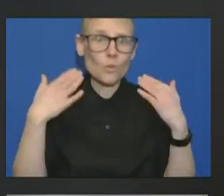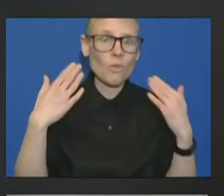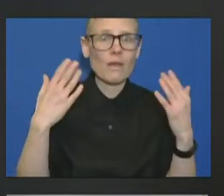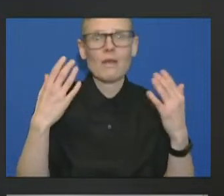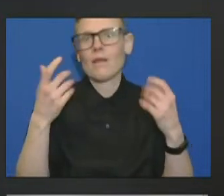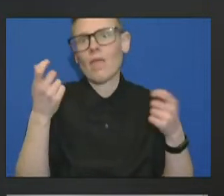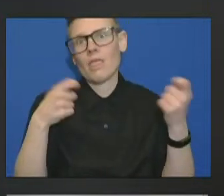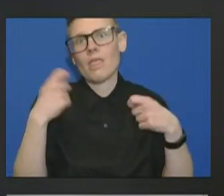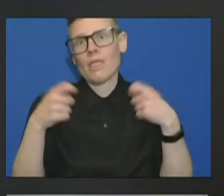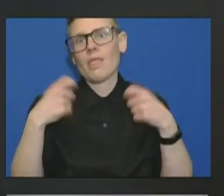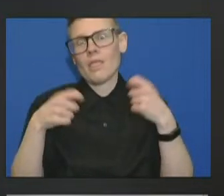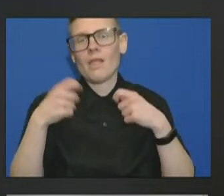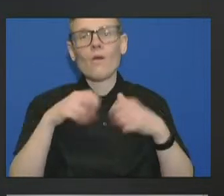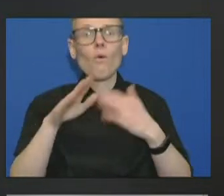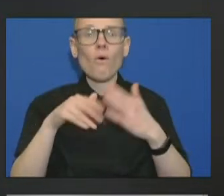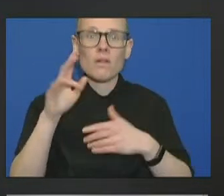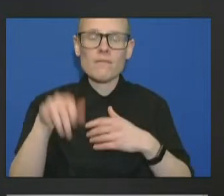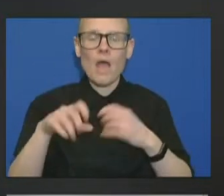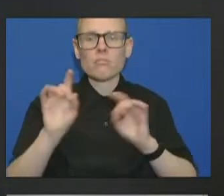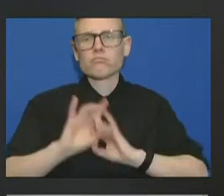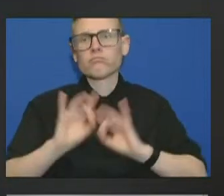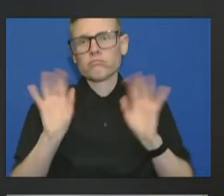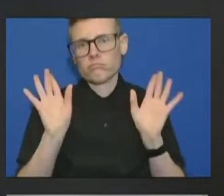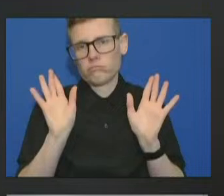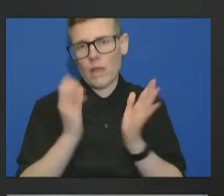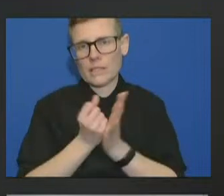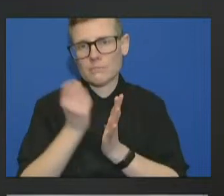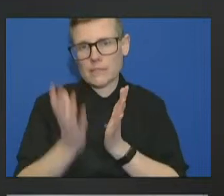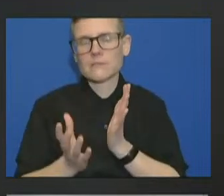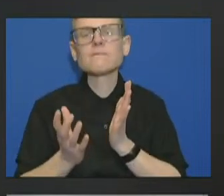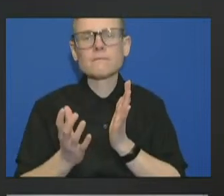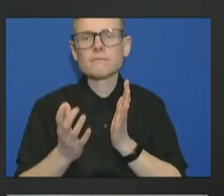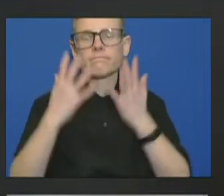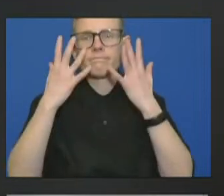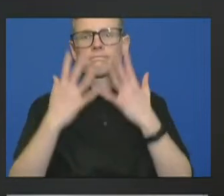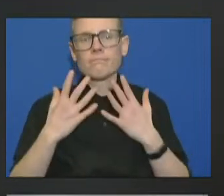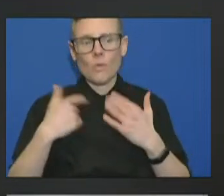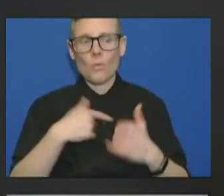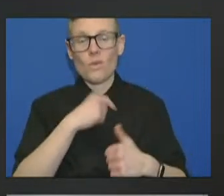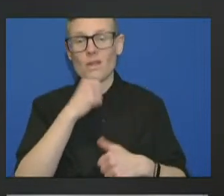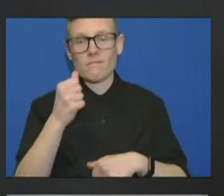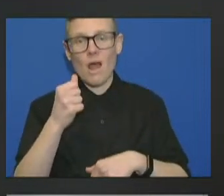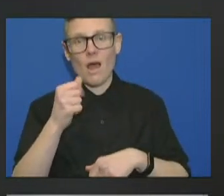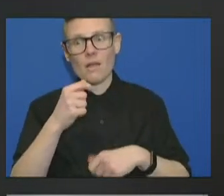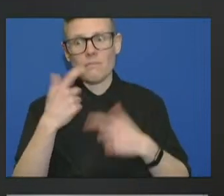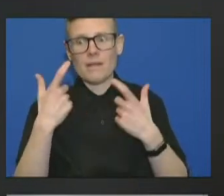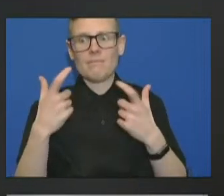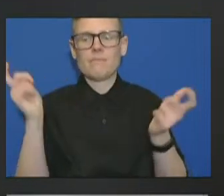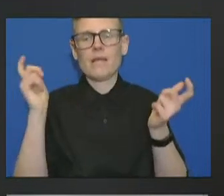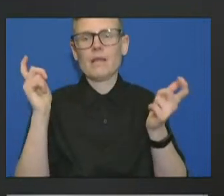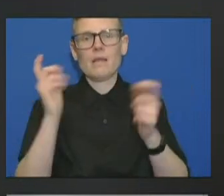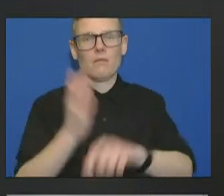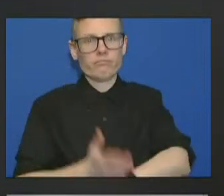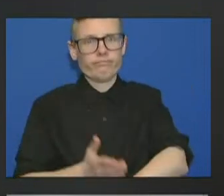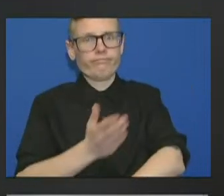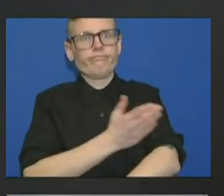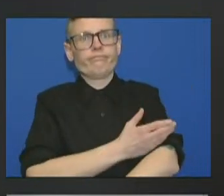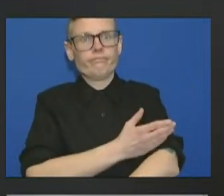replaced, roofs, windows, HVAC units, you name it. All of that is terribly expensive. And the